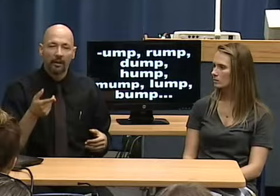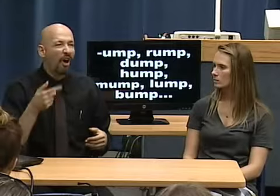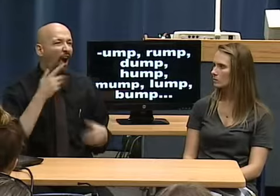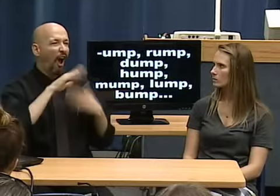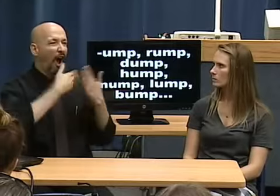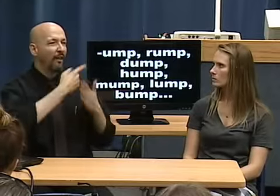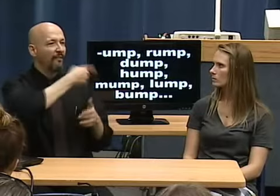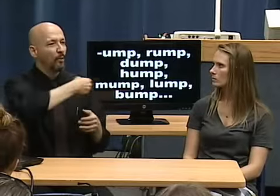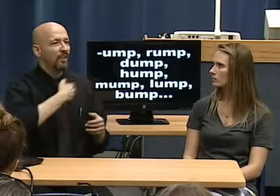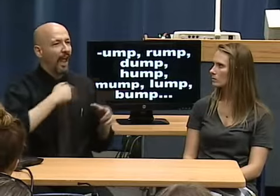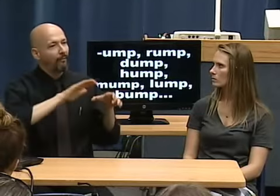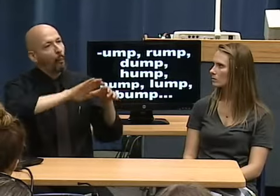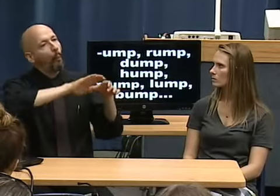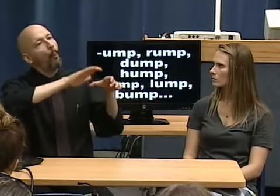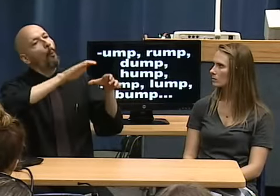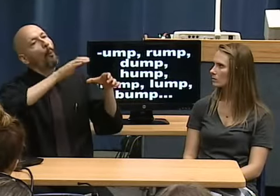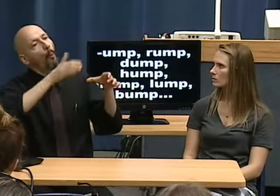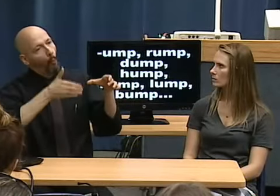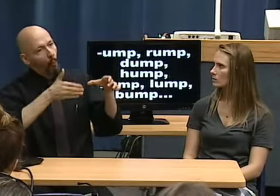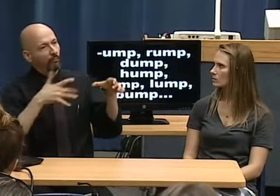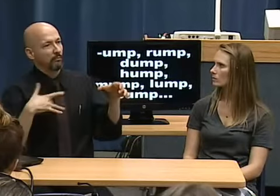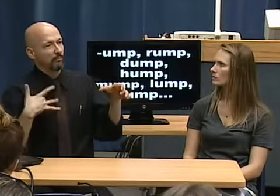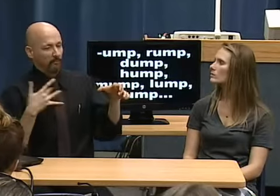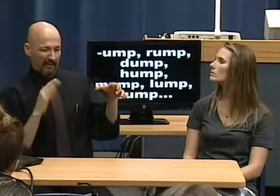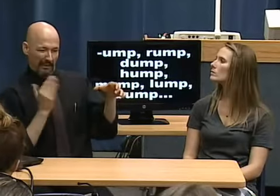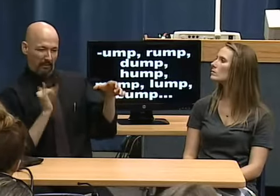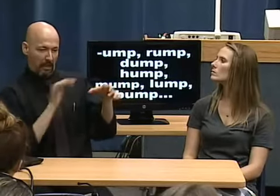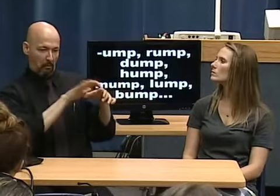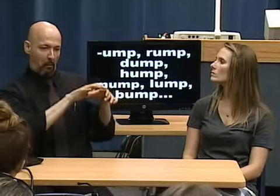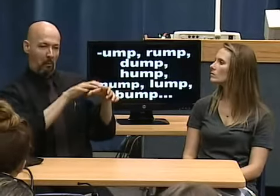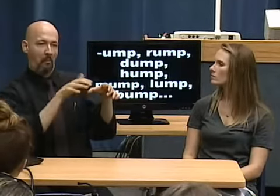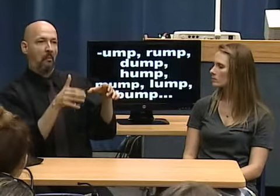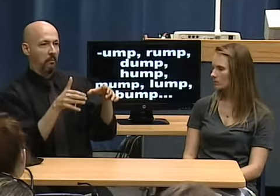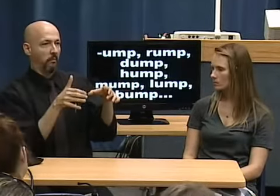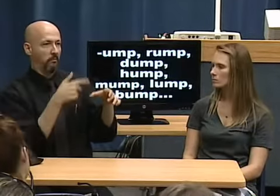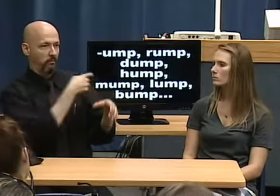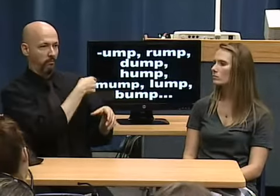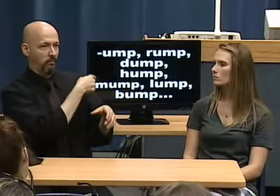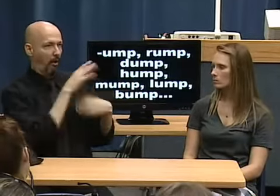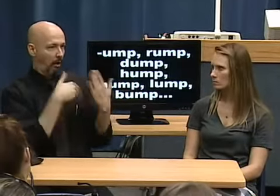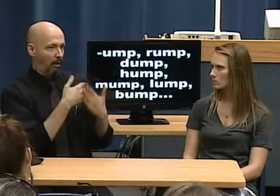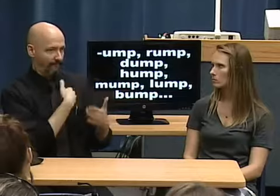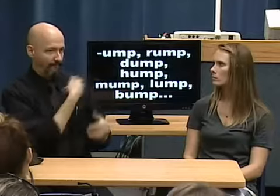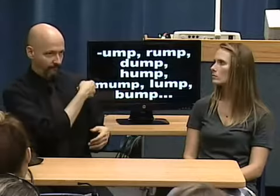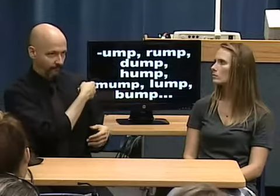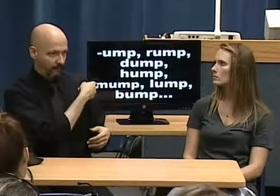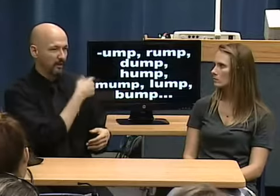All of them have the concept of this shape. All of them are like that.